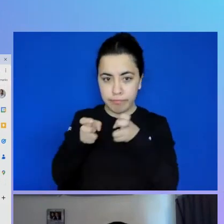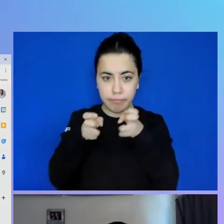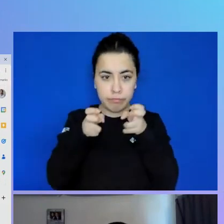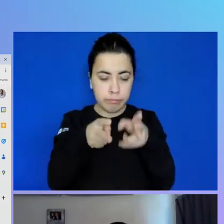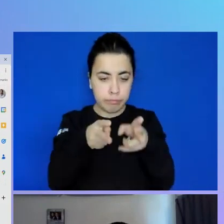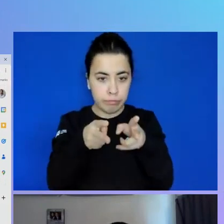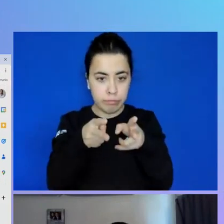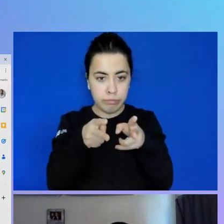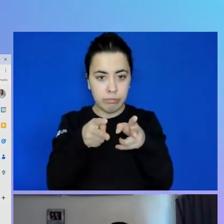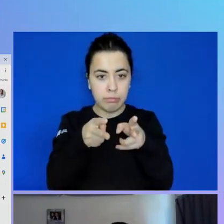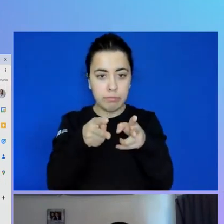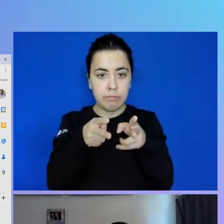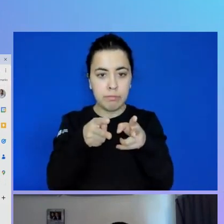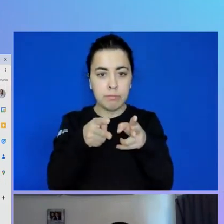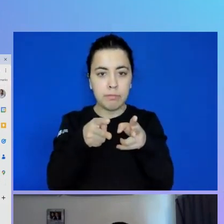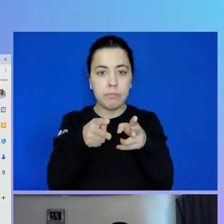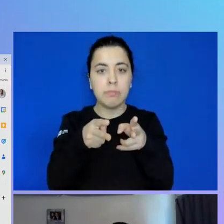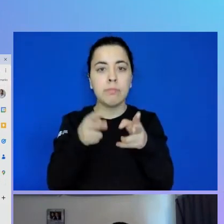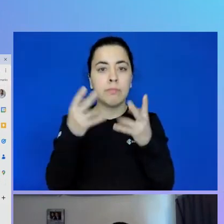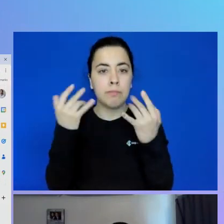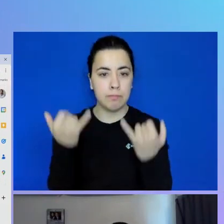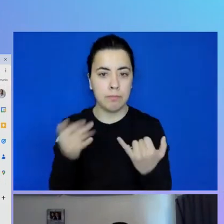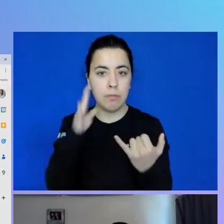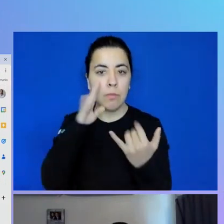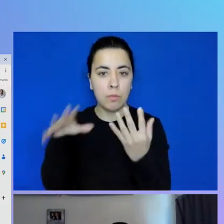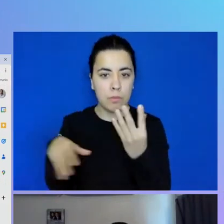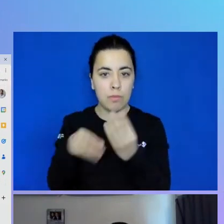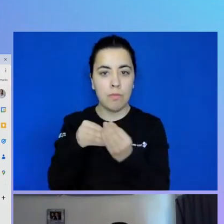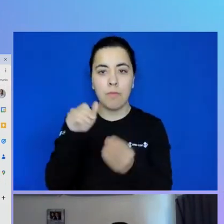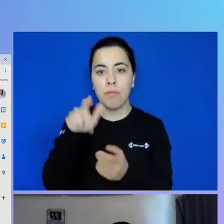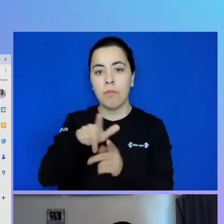cell. And now I'm going to add the alt text. Thank you for